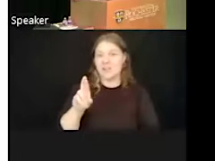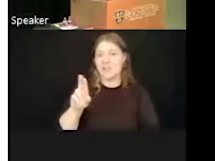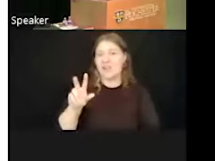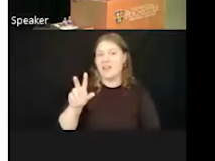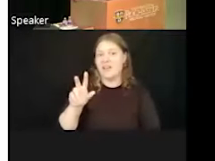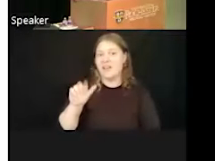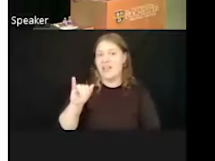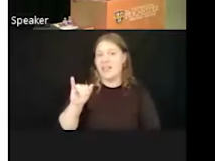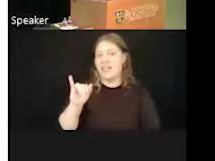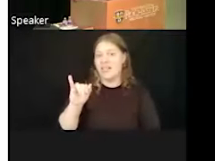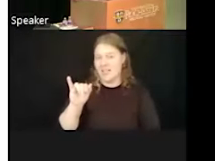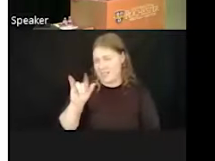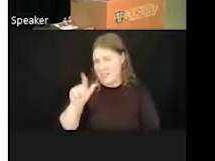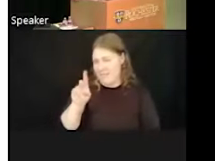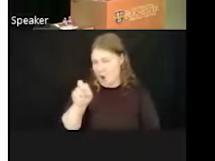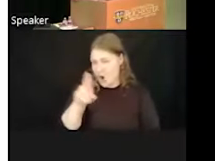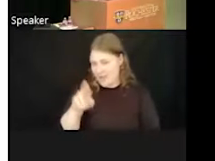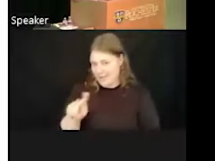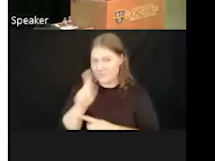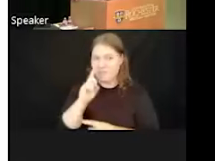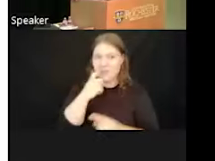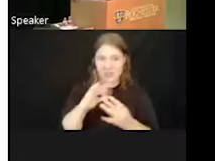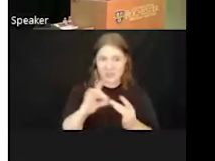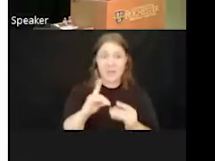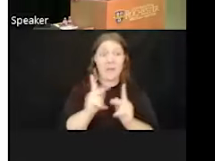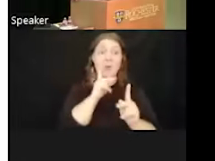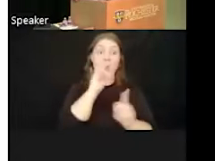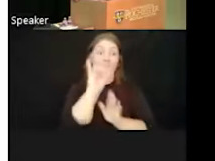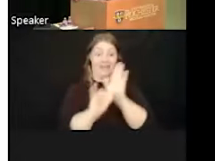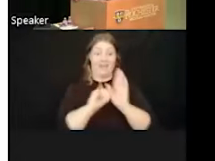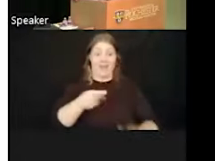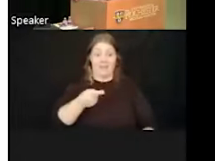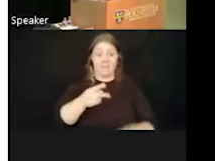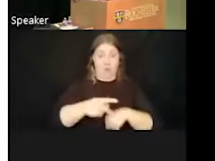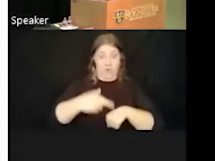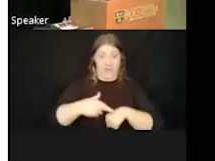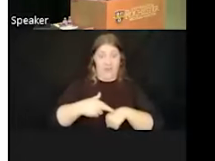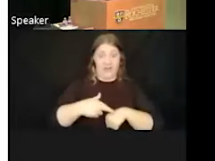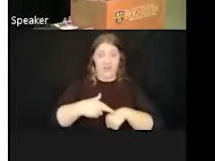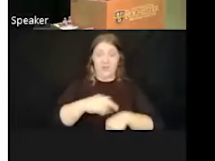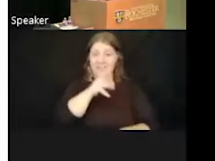are people that identify as Puerto Rican that don't speak Spanish I am Puerto Rican I grew up